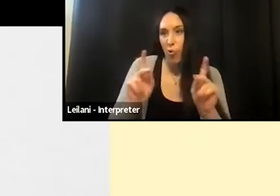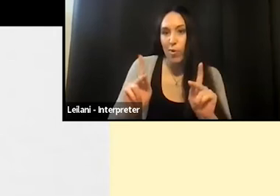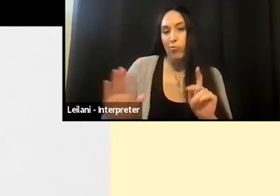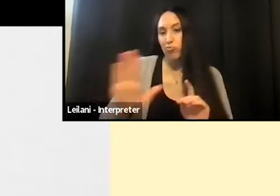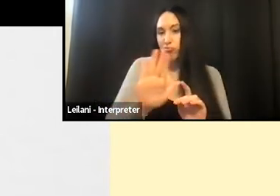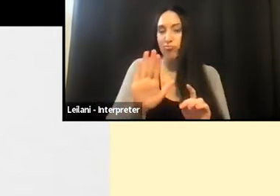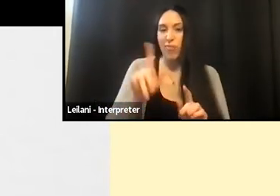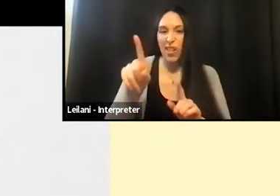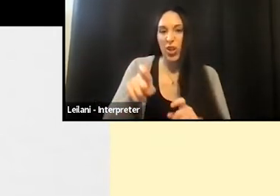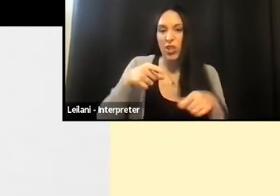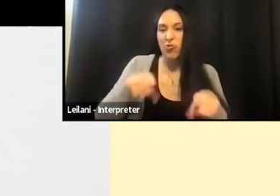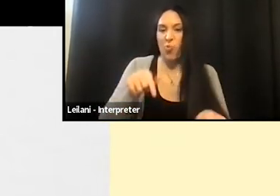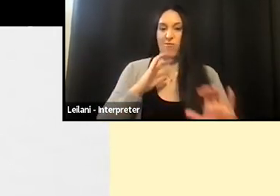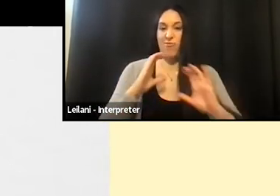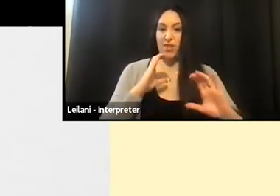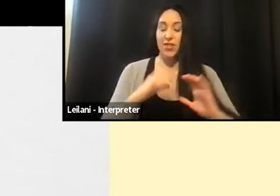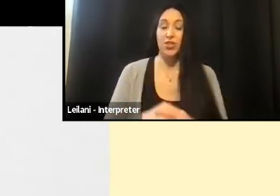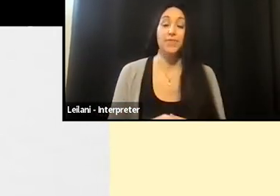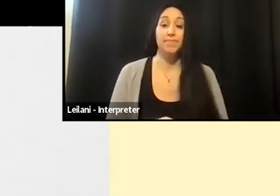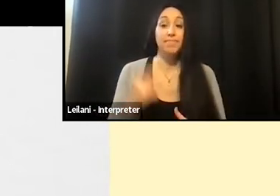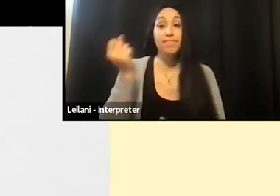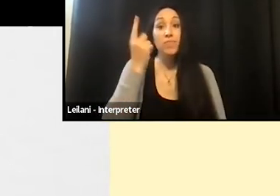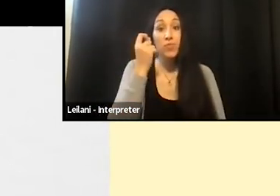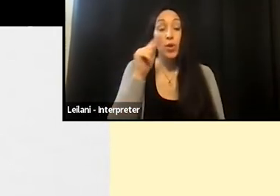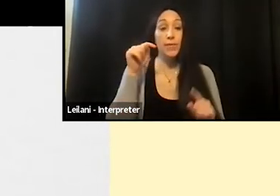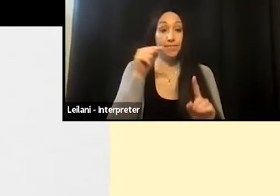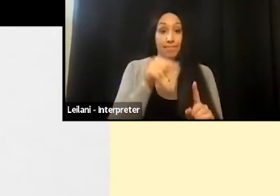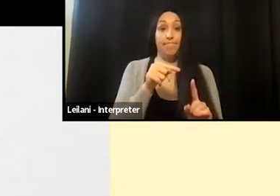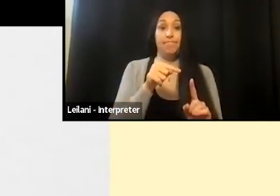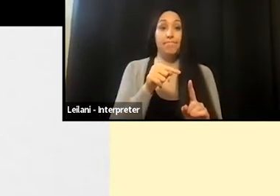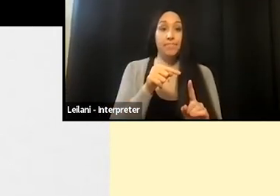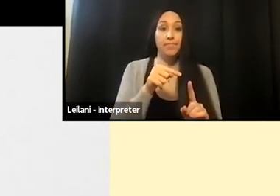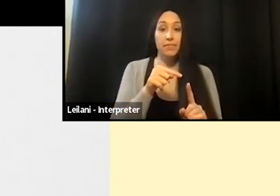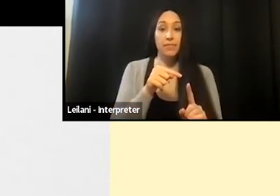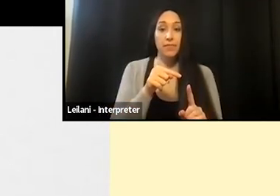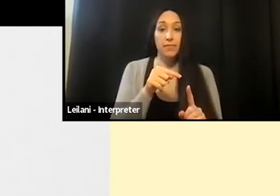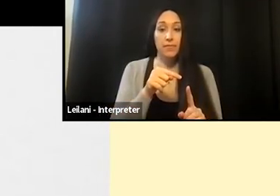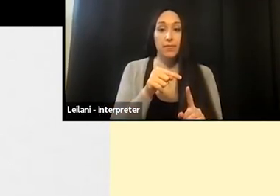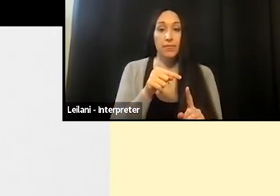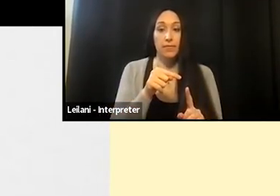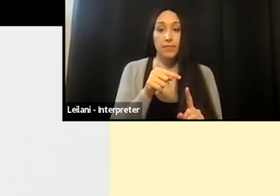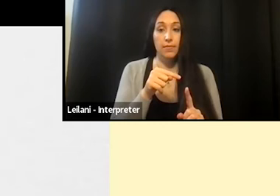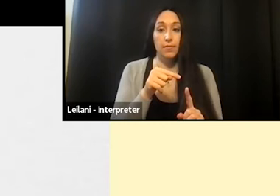So in really addressing and uplifting the particular issues faced